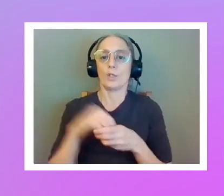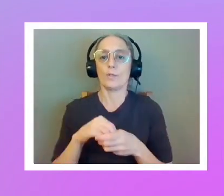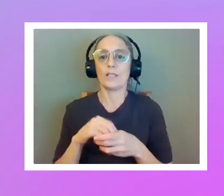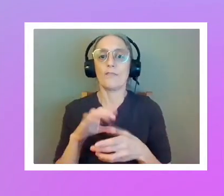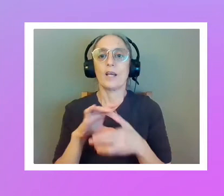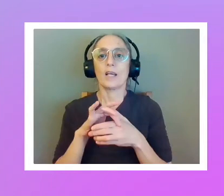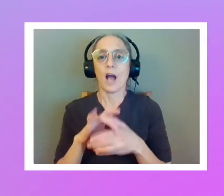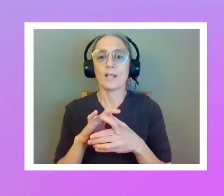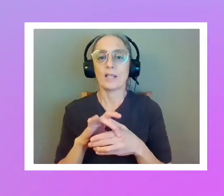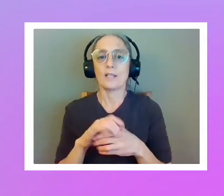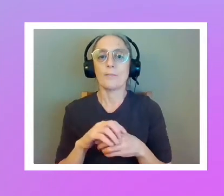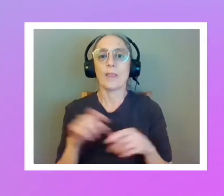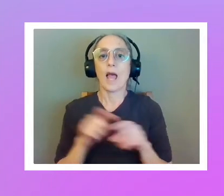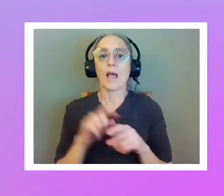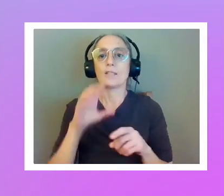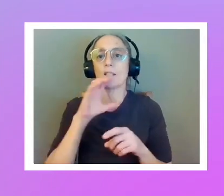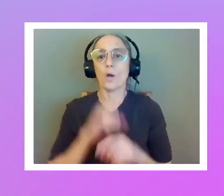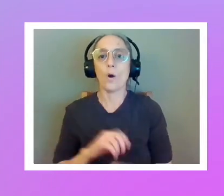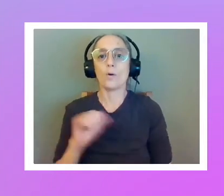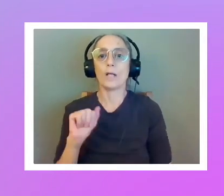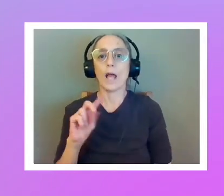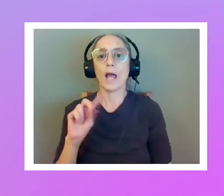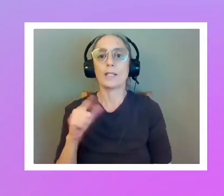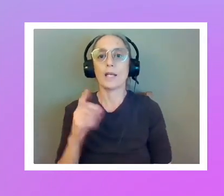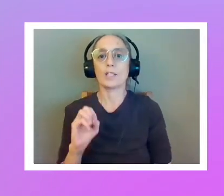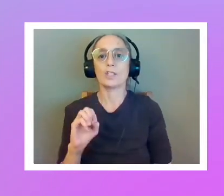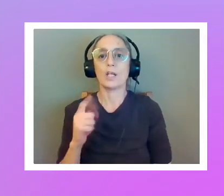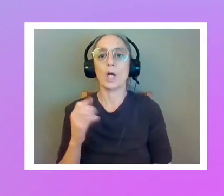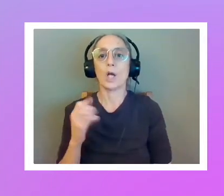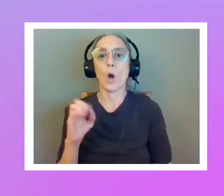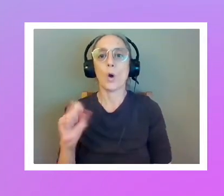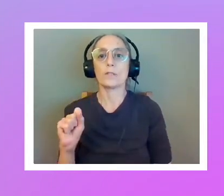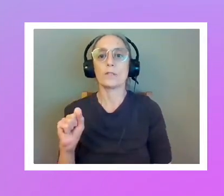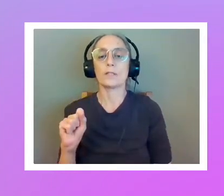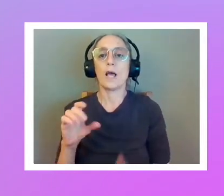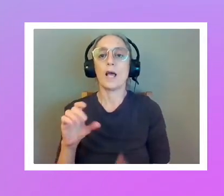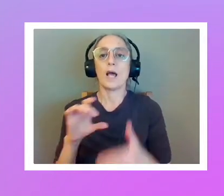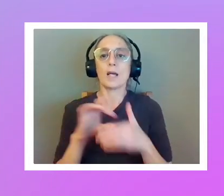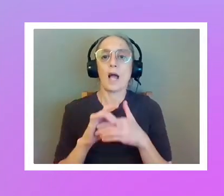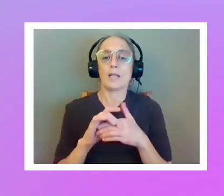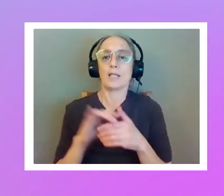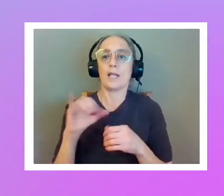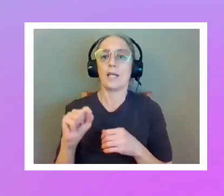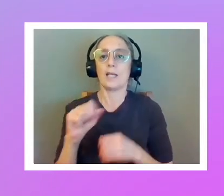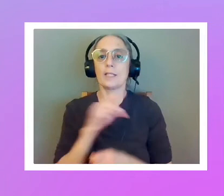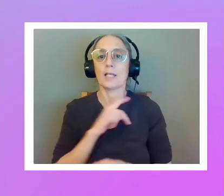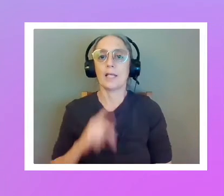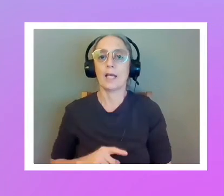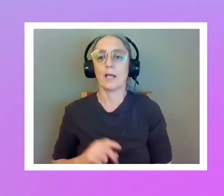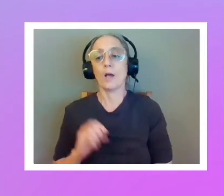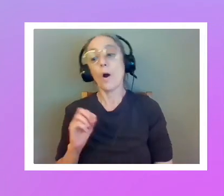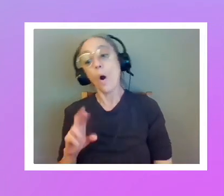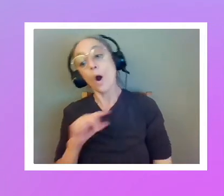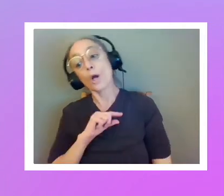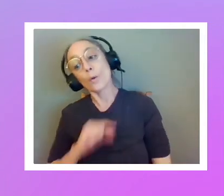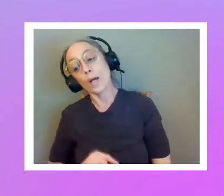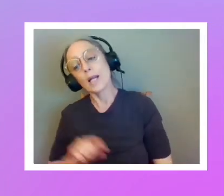As the old adage goes, content is King or queen, it depends on how you look at it.